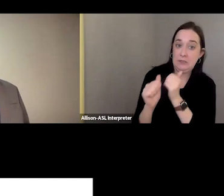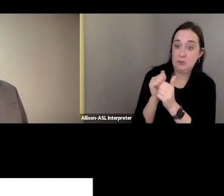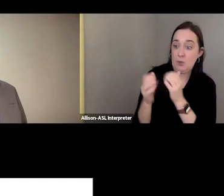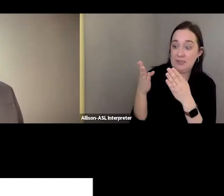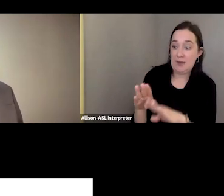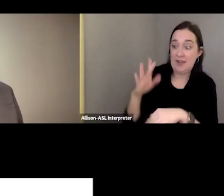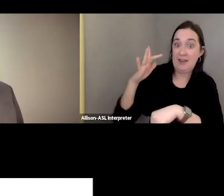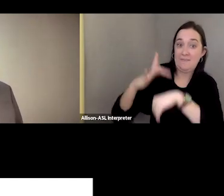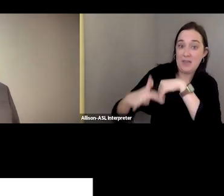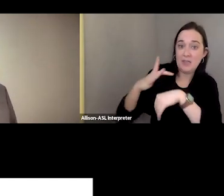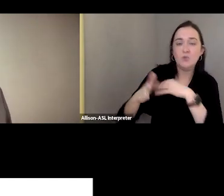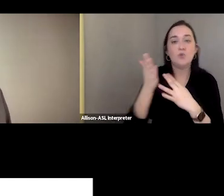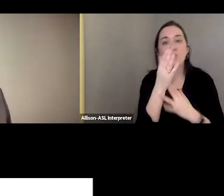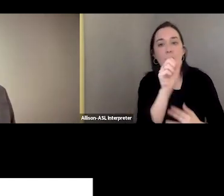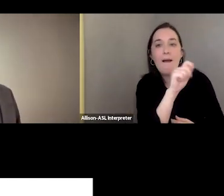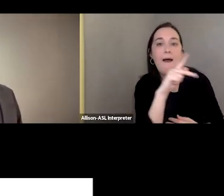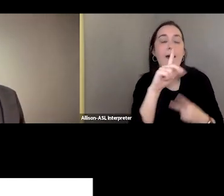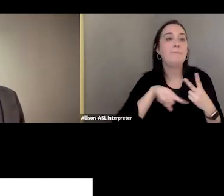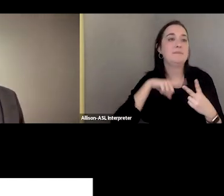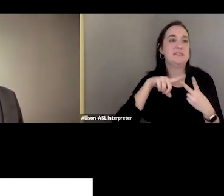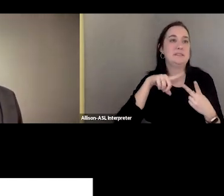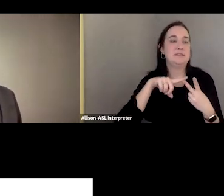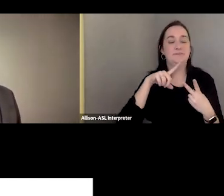through apps, through sports betting within their state,